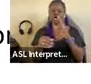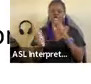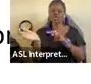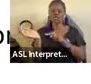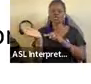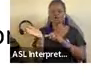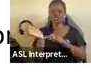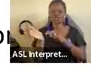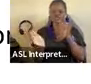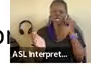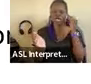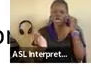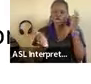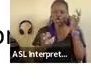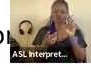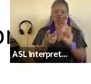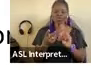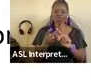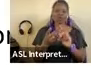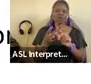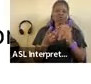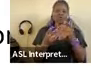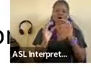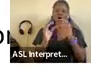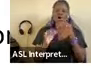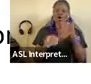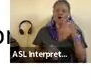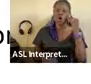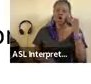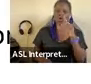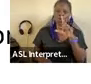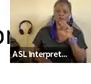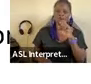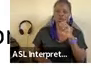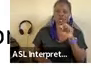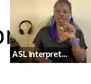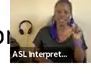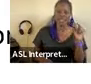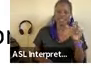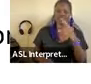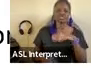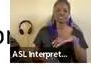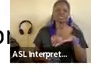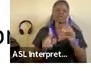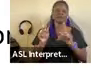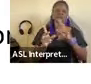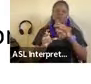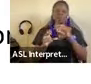people who are unsheltered, people who are living in incarceration facilities.